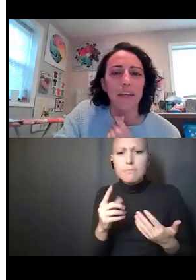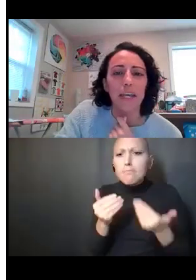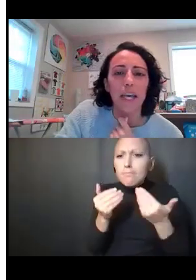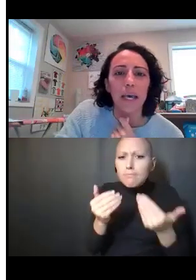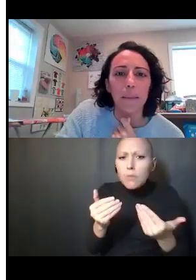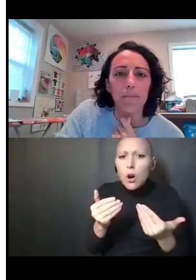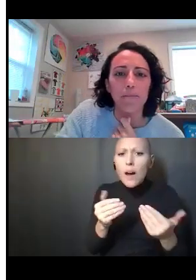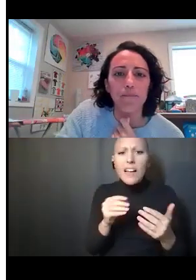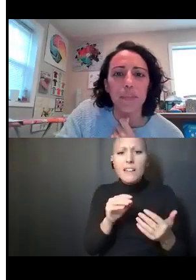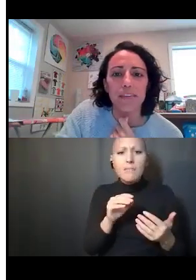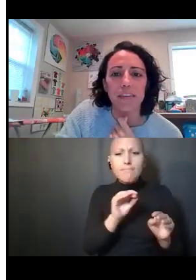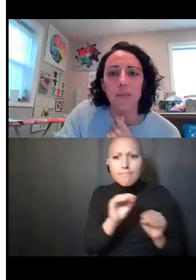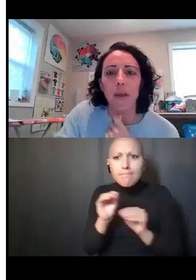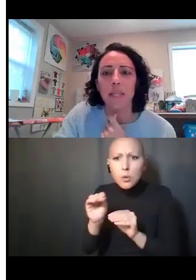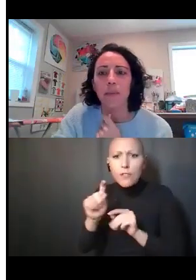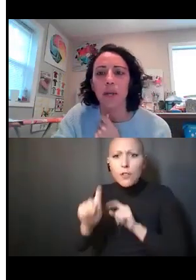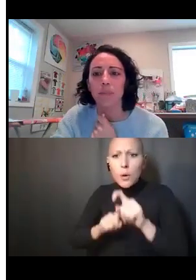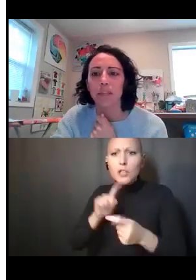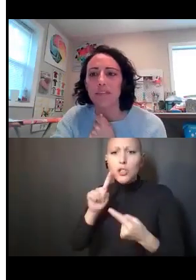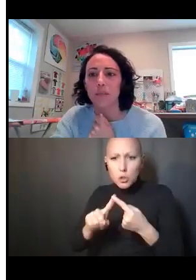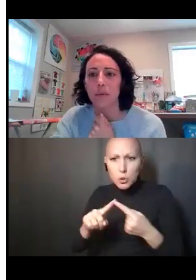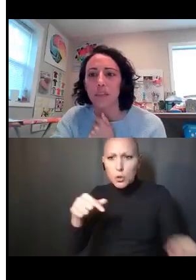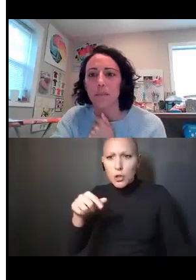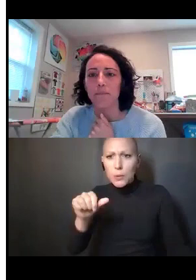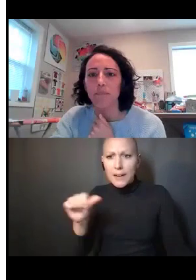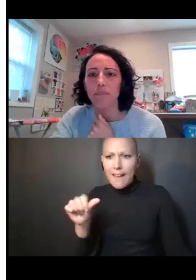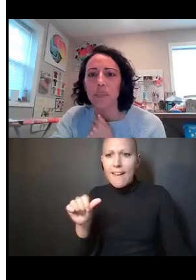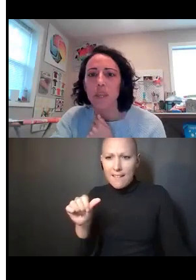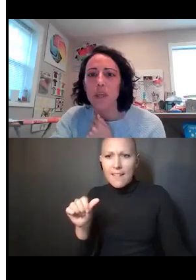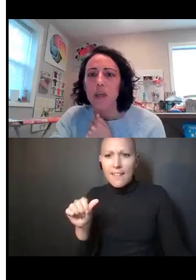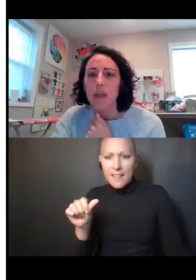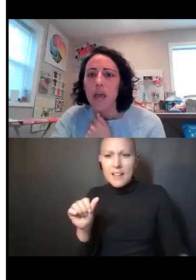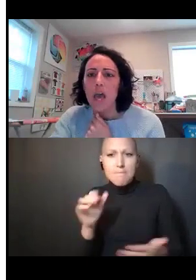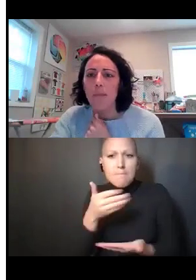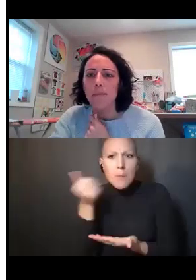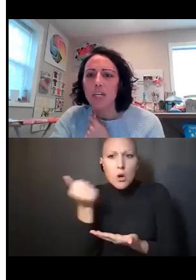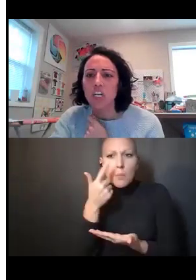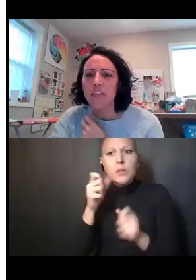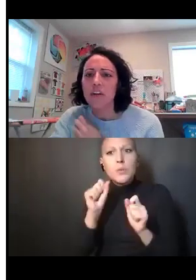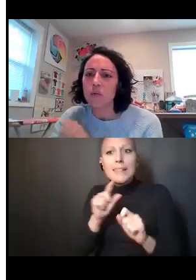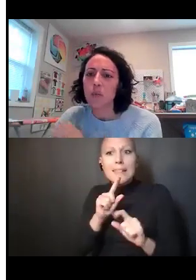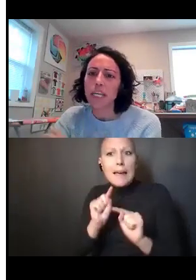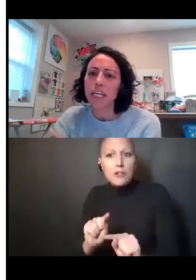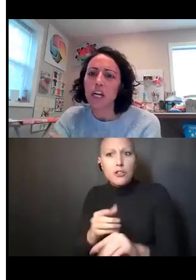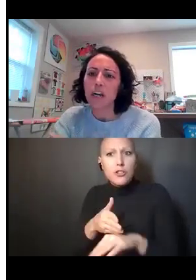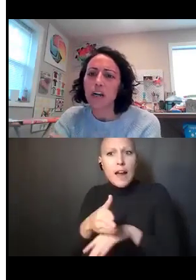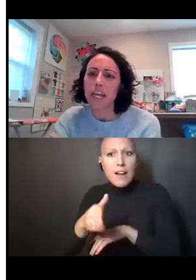Michelle Bulls: Yep. Perfect. Kristin Ta: That's probably the better place to put them. Michelle, there's one here .. .